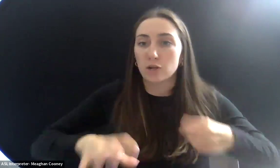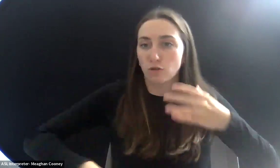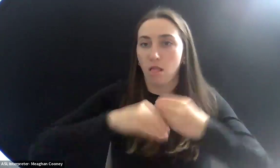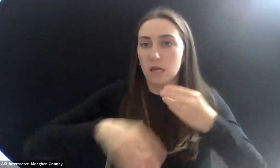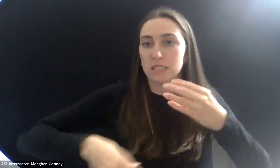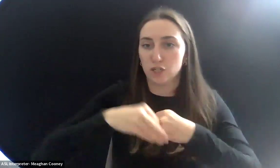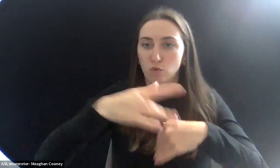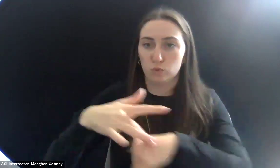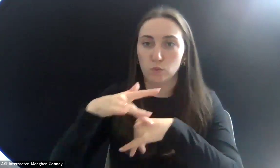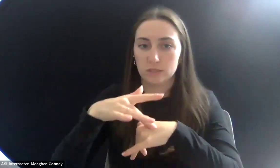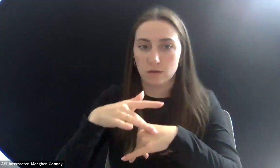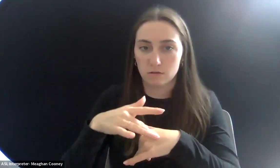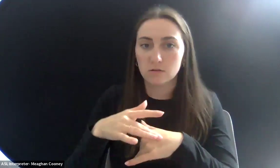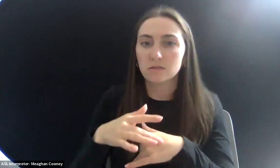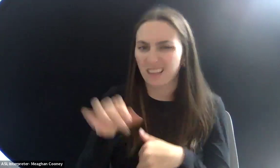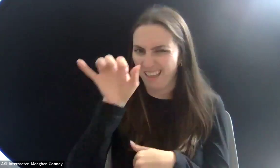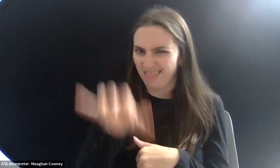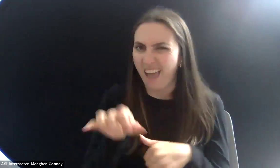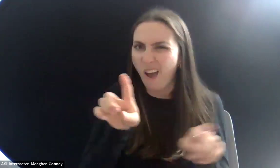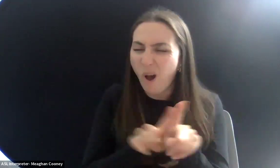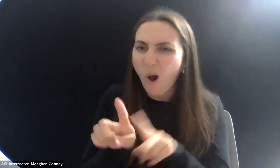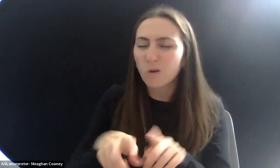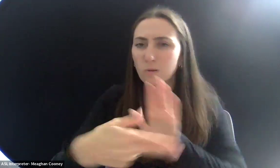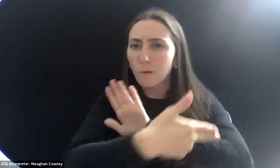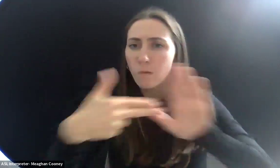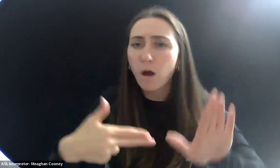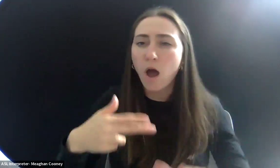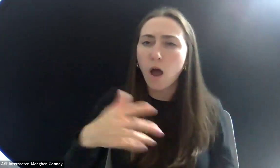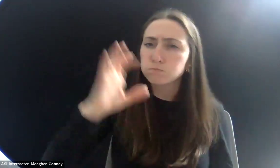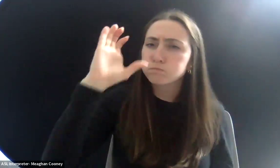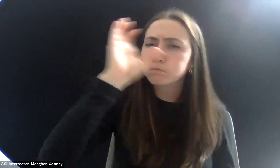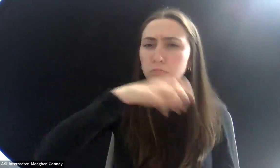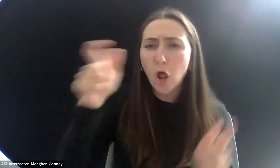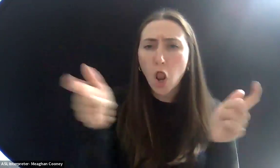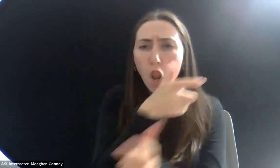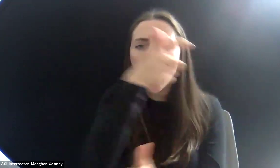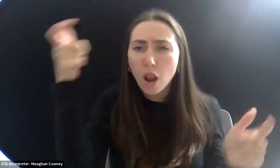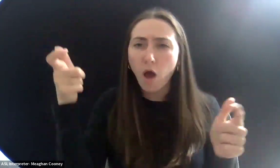including what's referenced as unusually large amount of forest or land clearing.